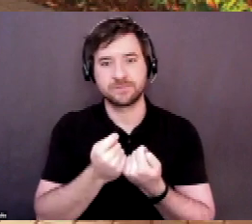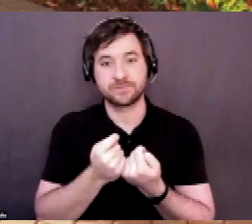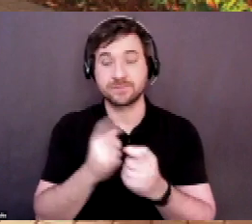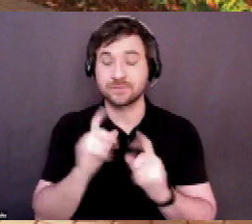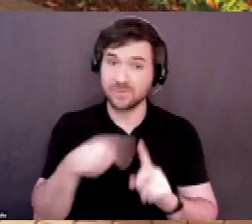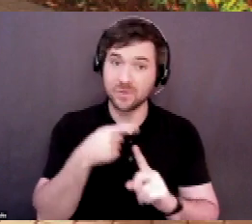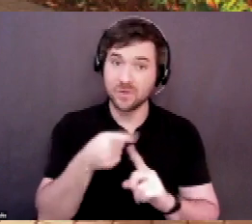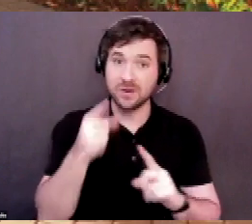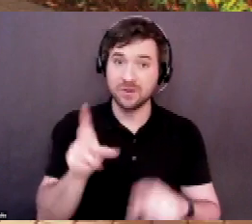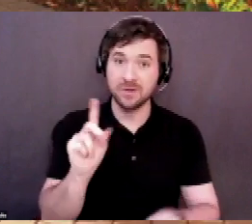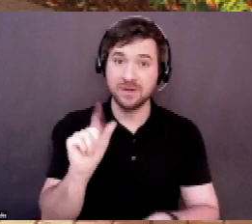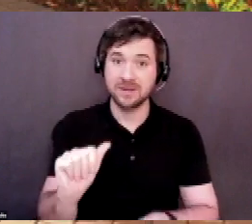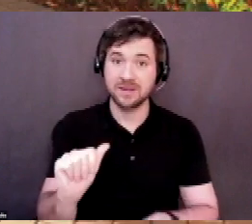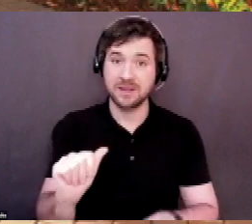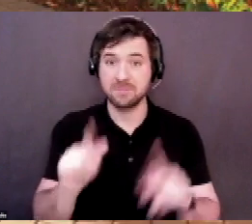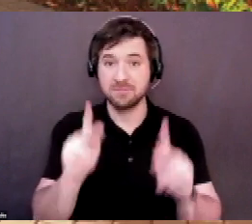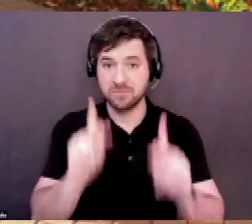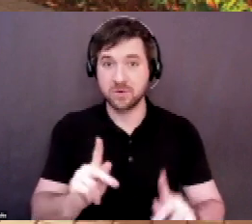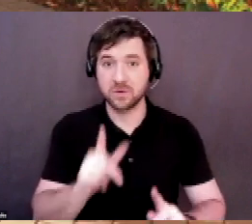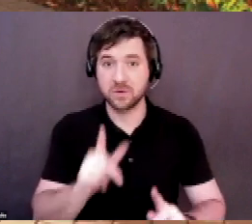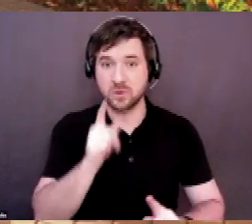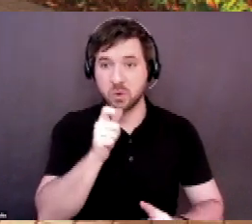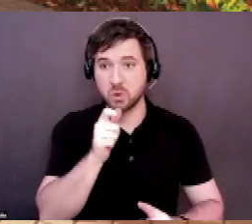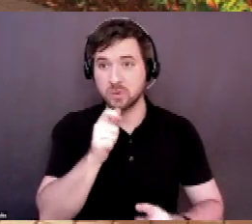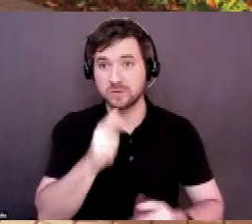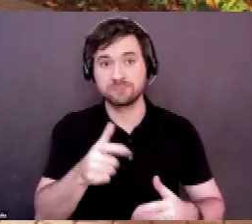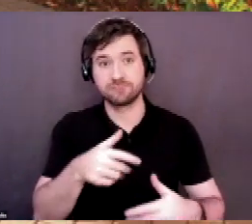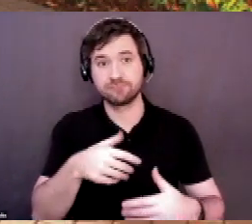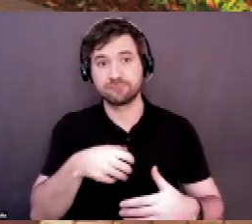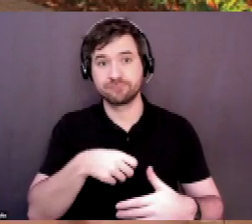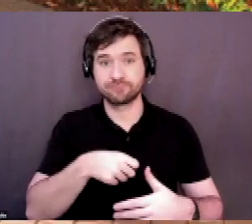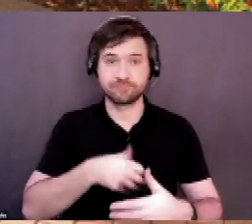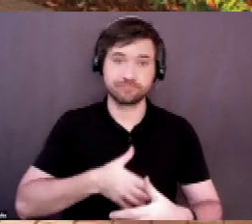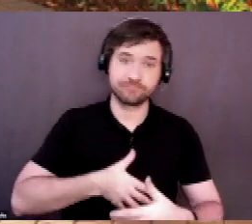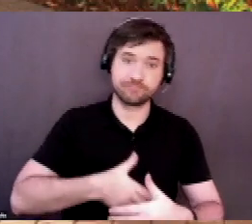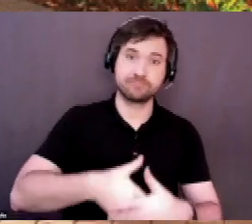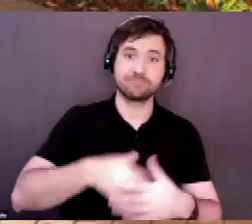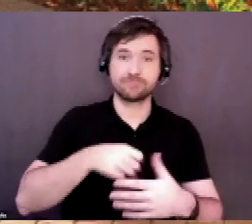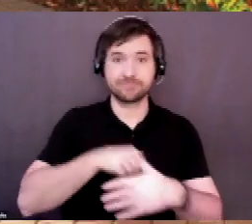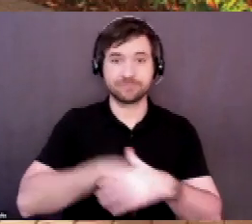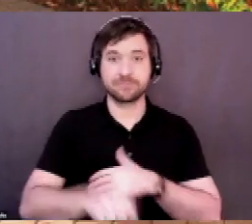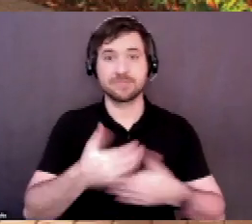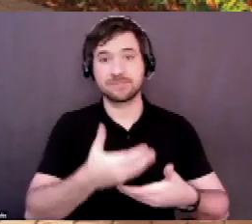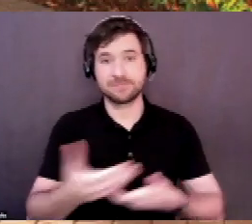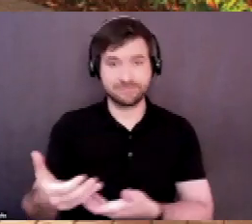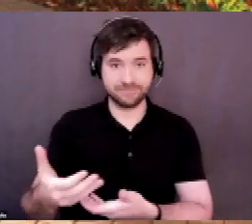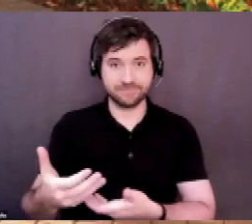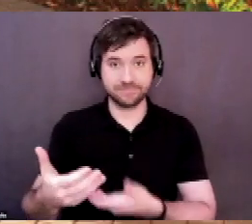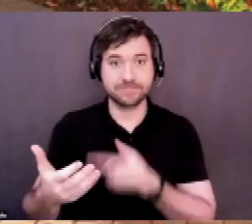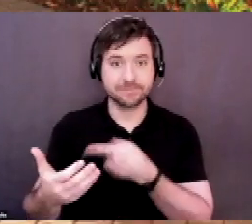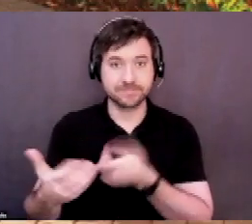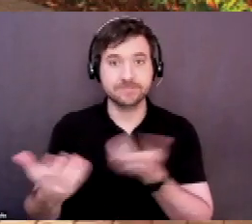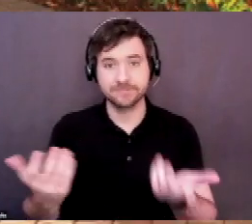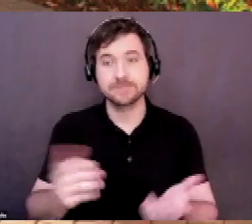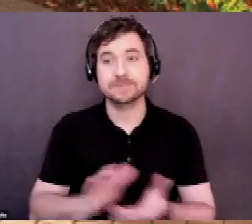who is laboring and delivering. I do encourage you to get involved at